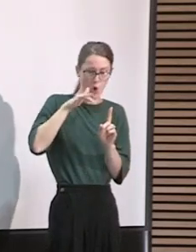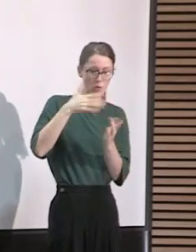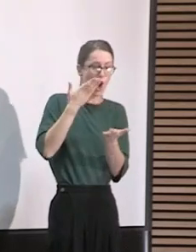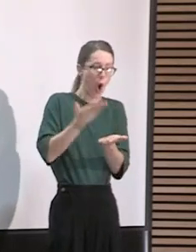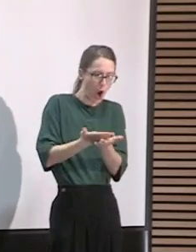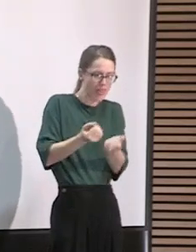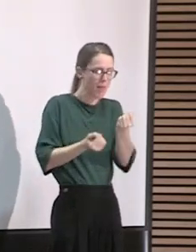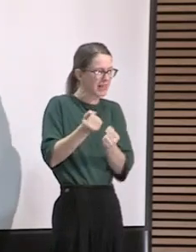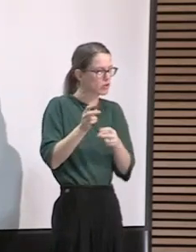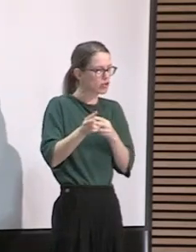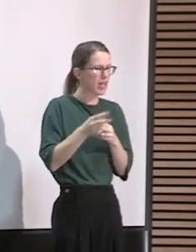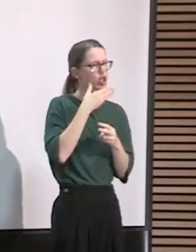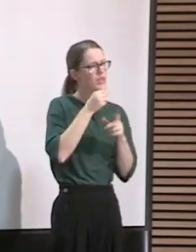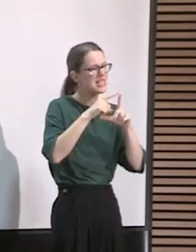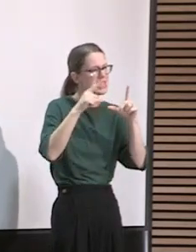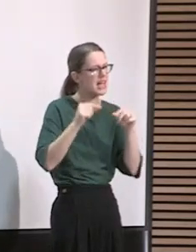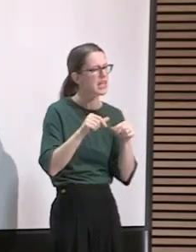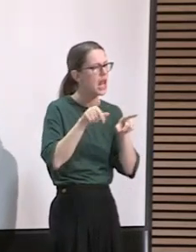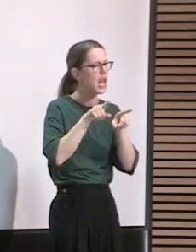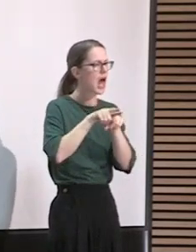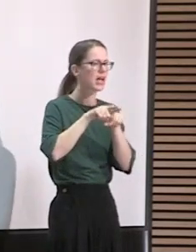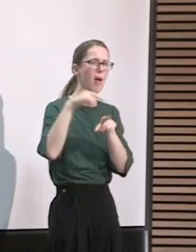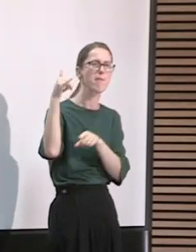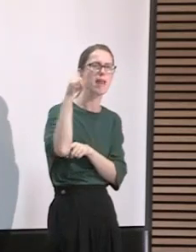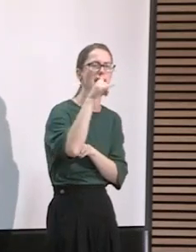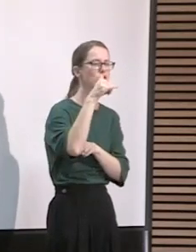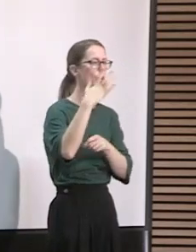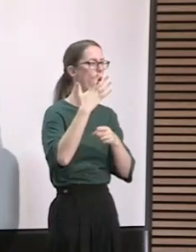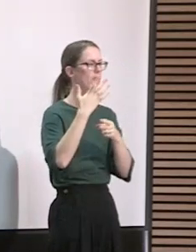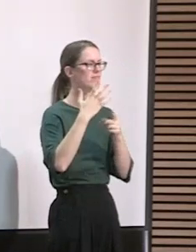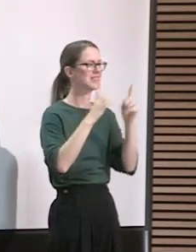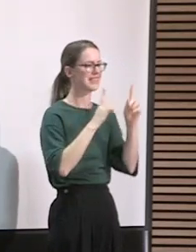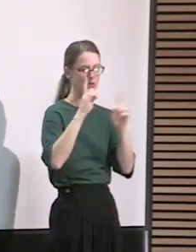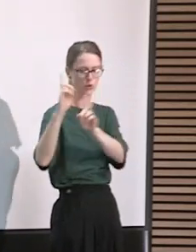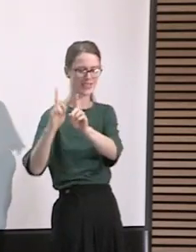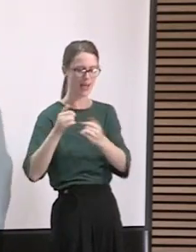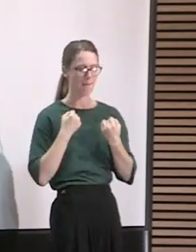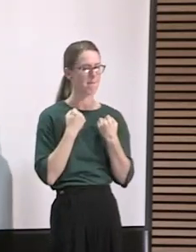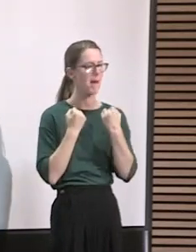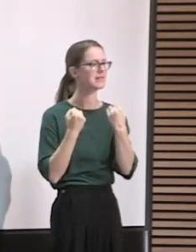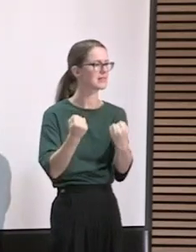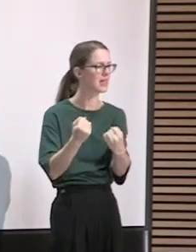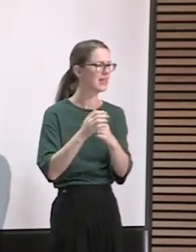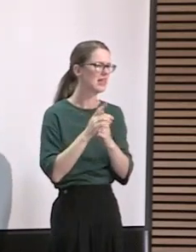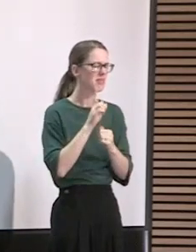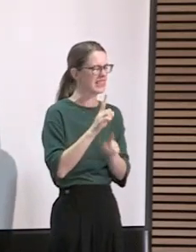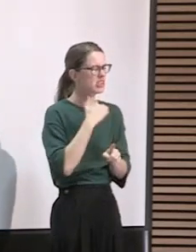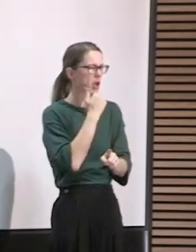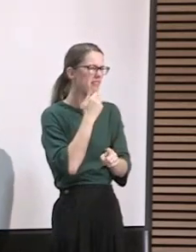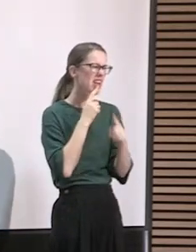while some public transport companies do have ways of identifying passengers through ticketing systems - much like